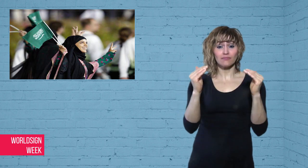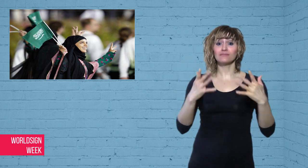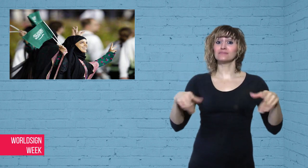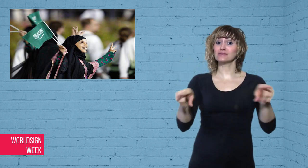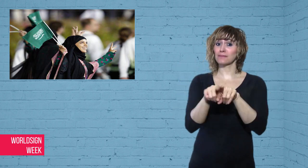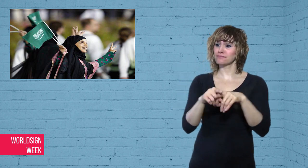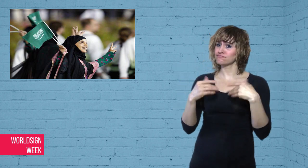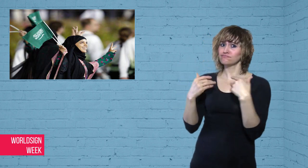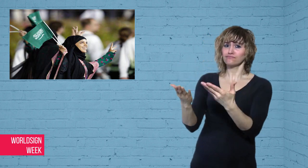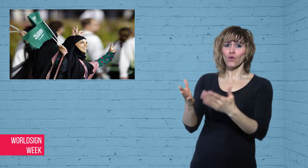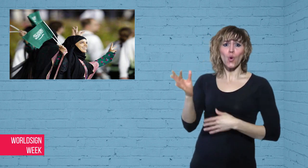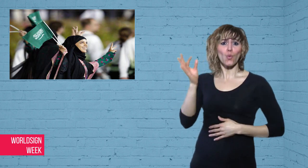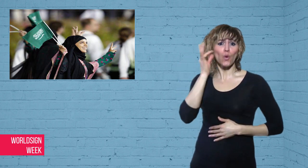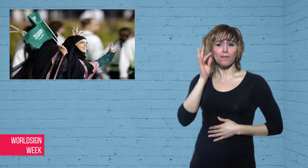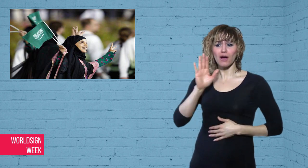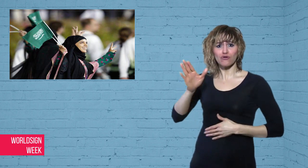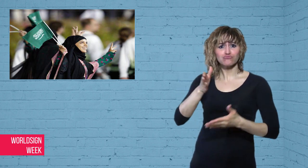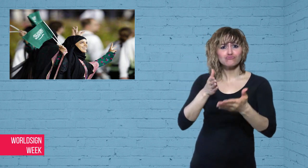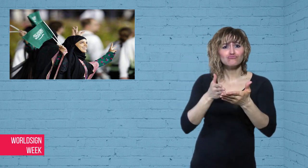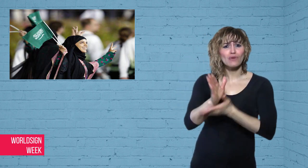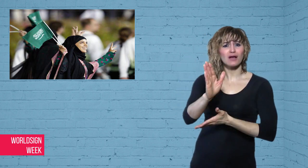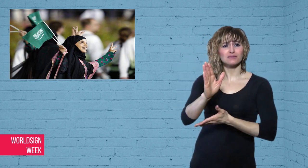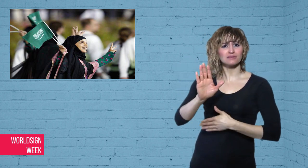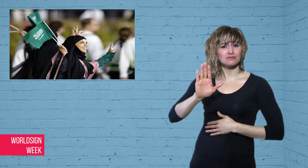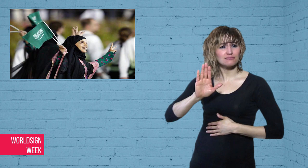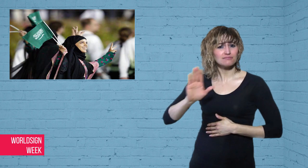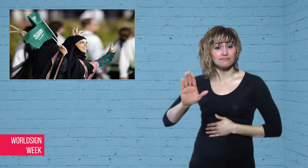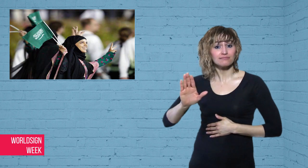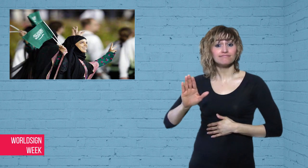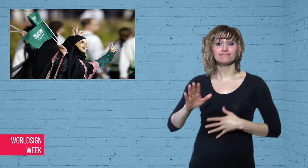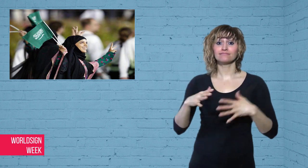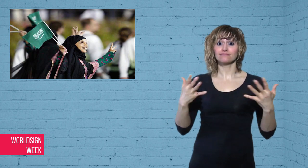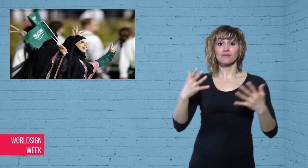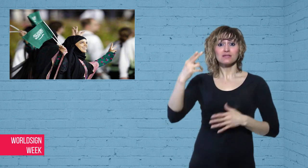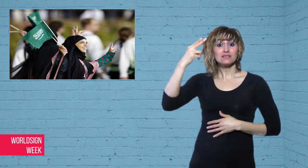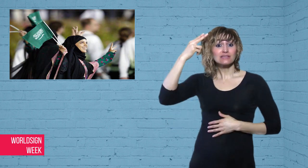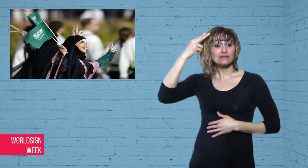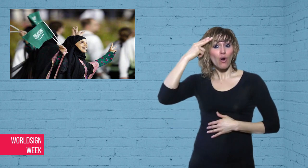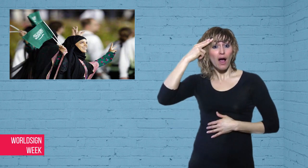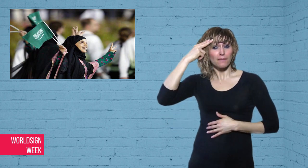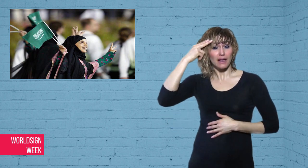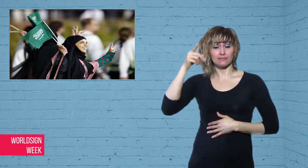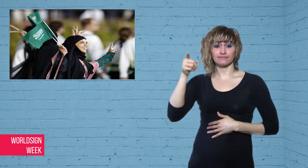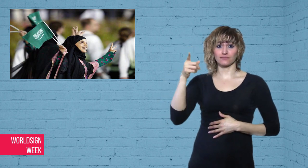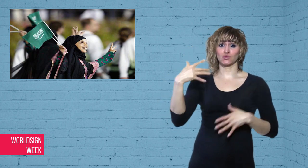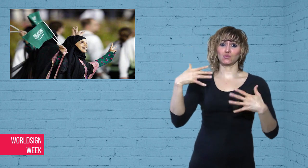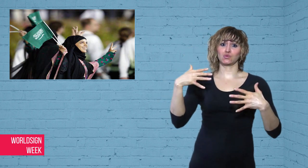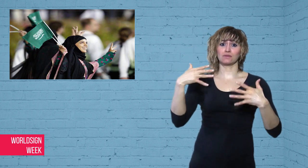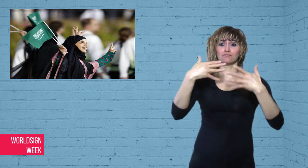worst in the world in gender